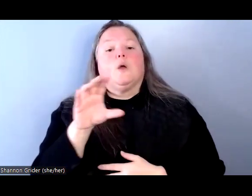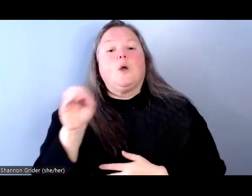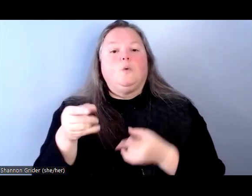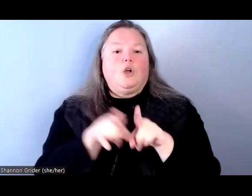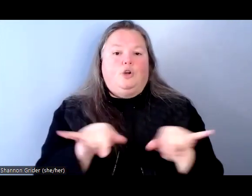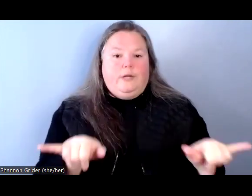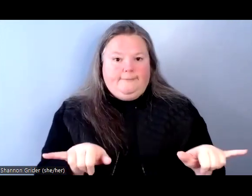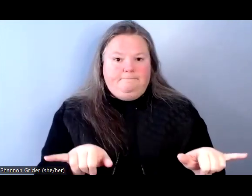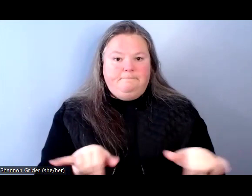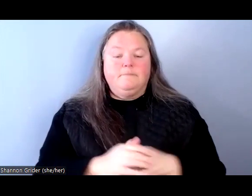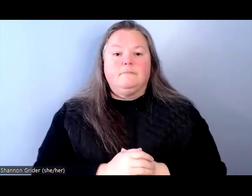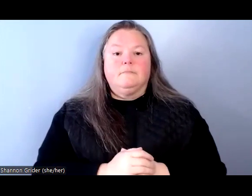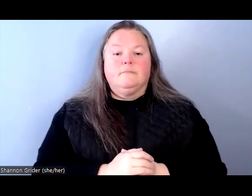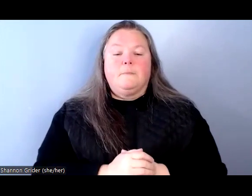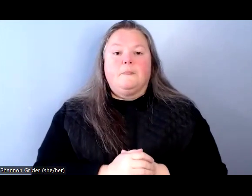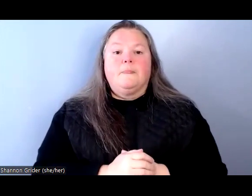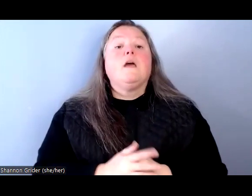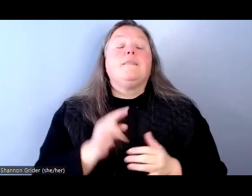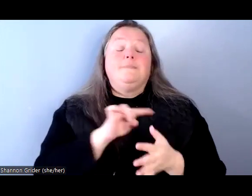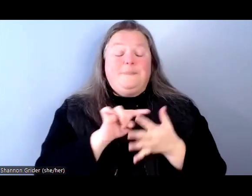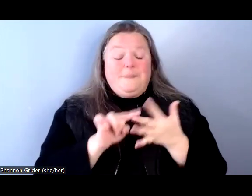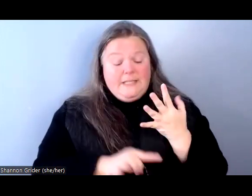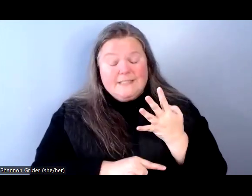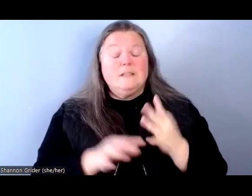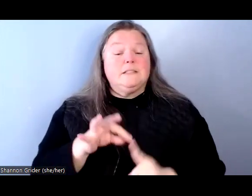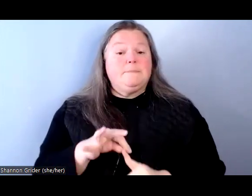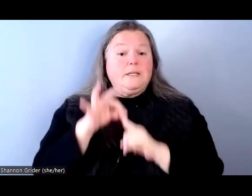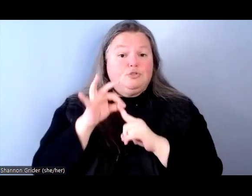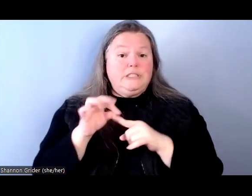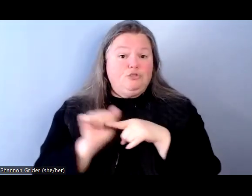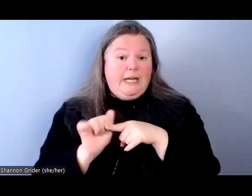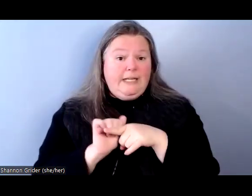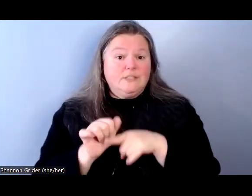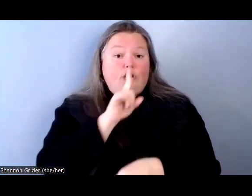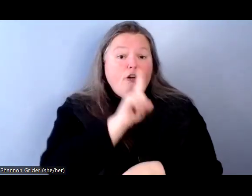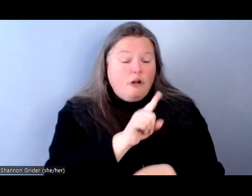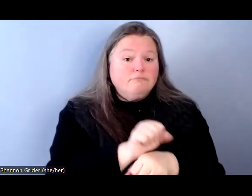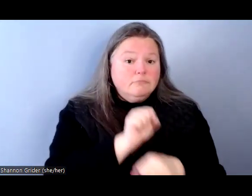and Co-Occurring. Also, I want to stress to you that these specialty trainings are